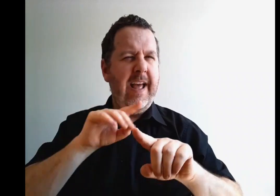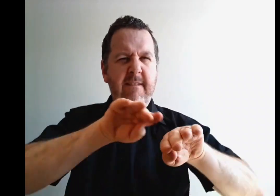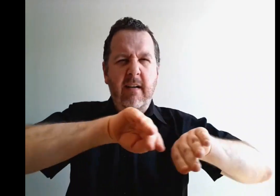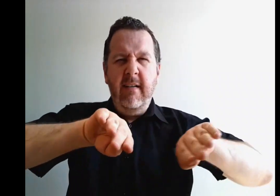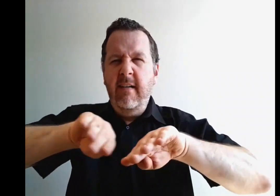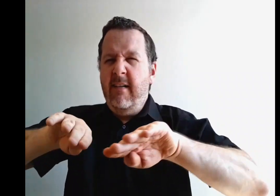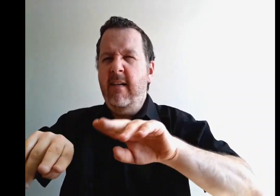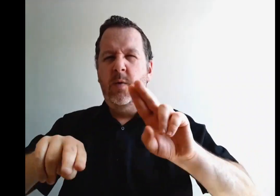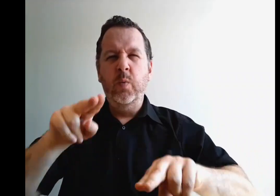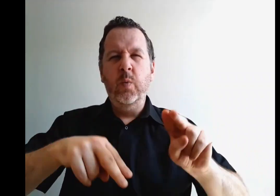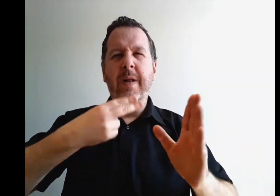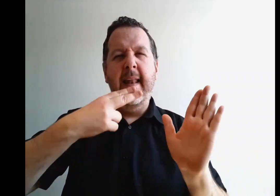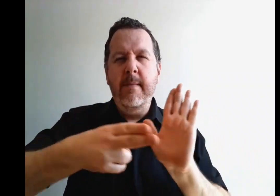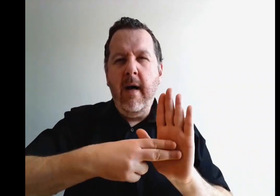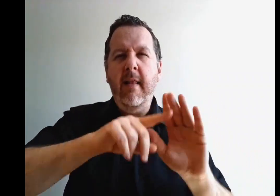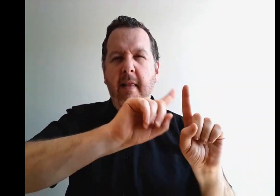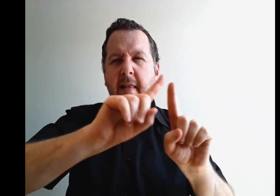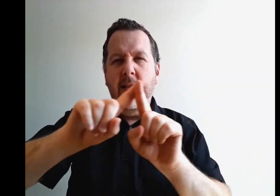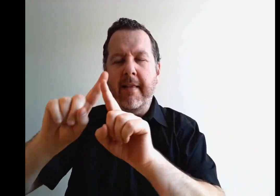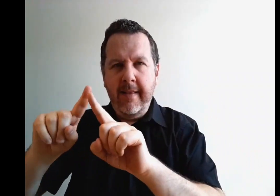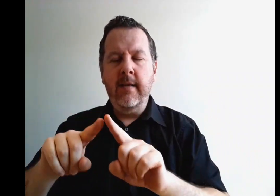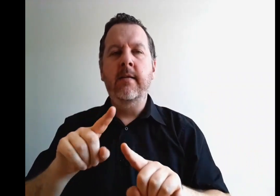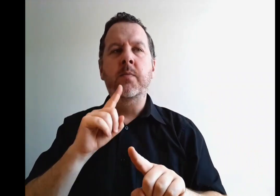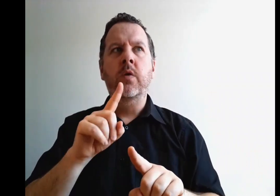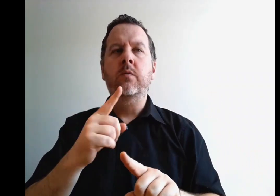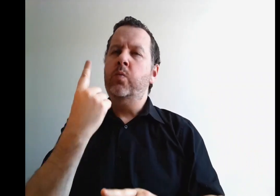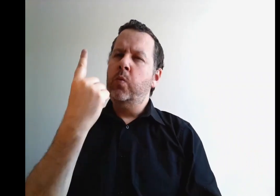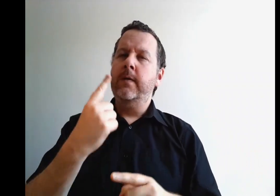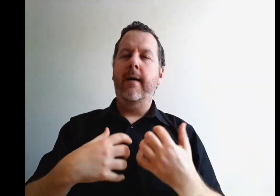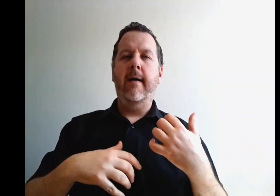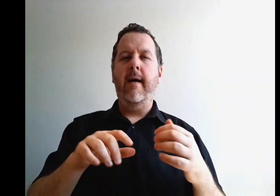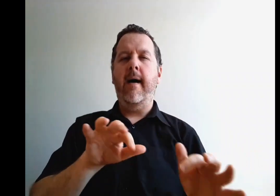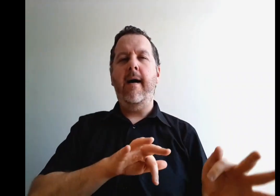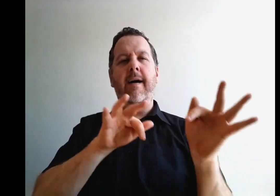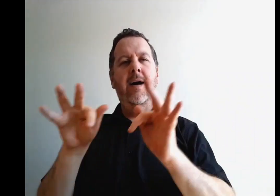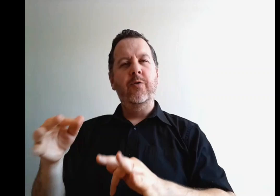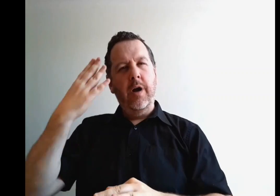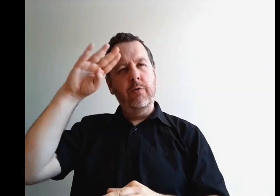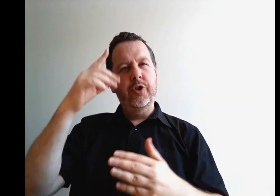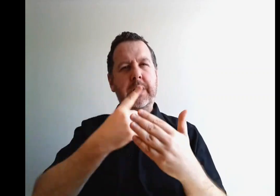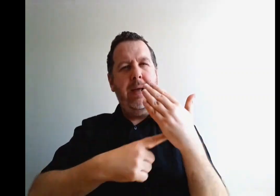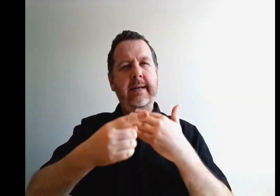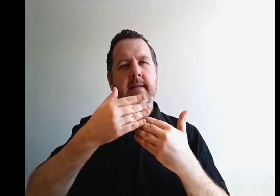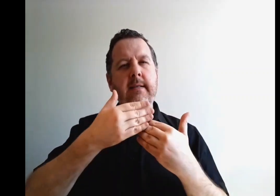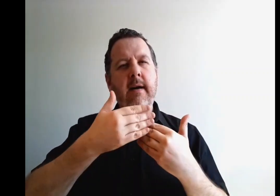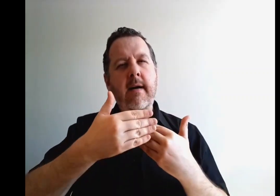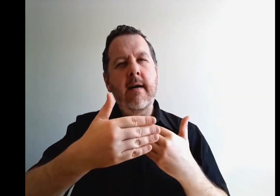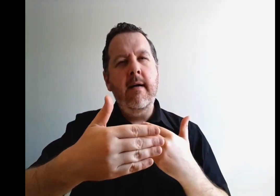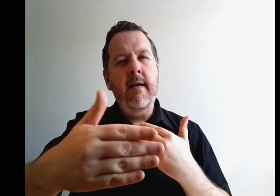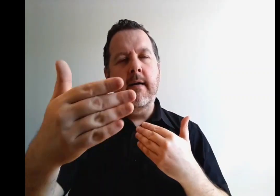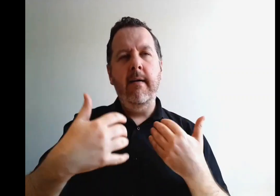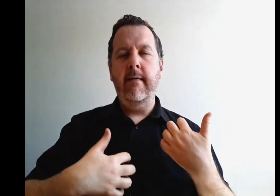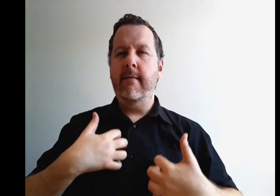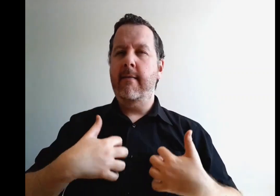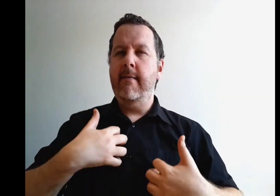I think what you did see after independence was, funnily enough,